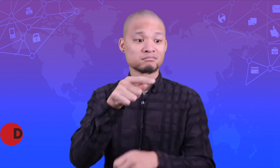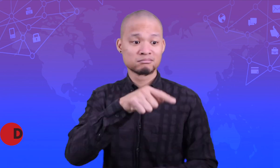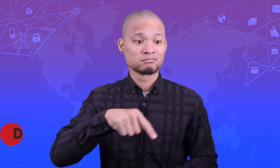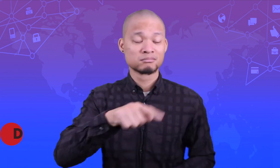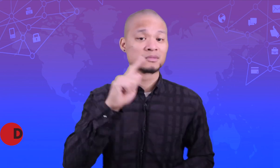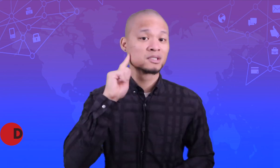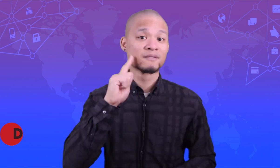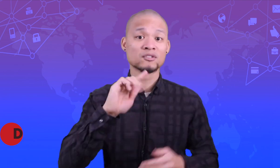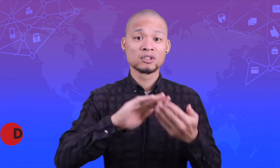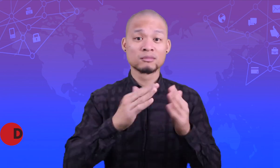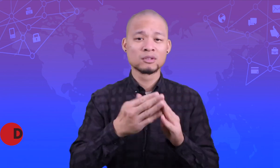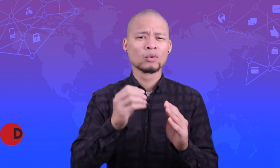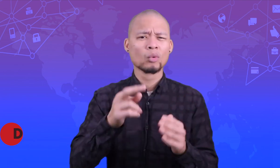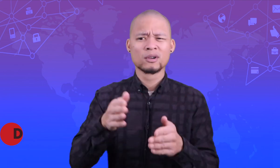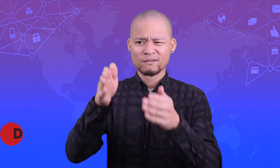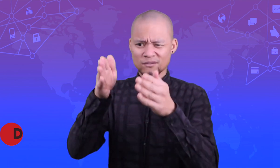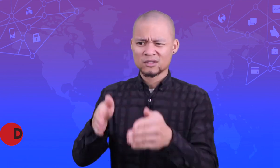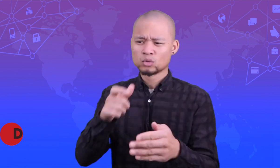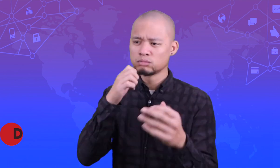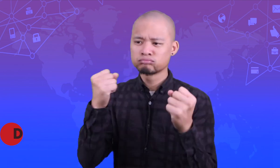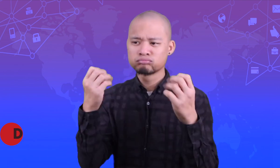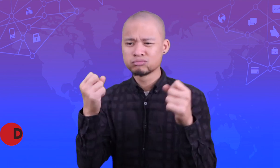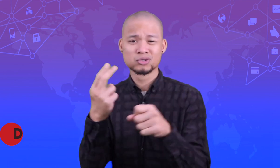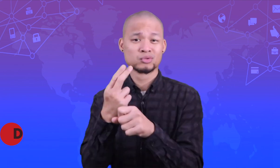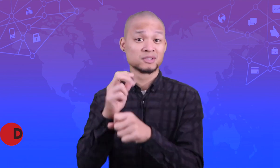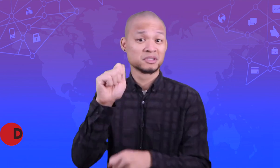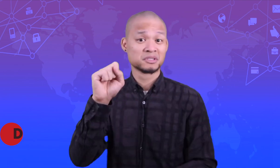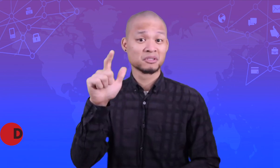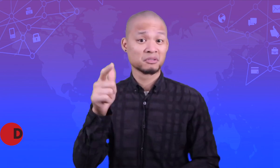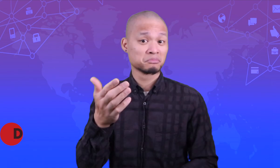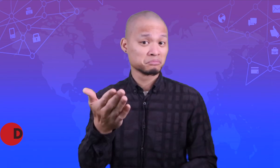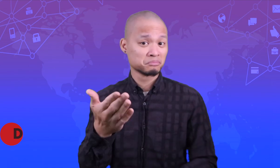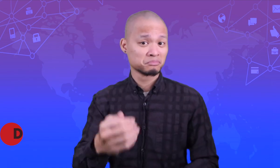the Deaf community or individuals who communicate in ASL?